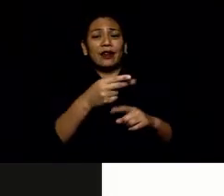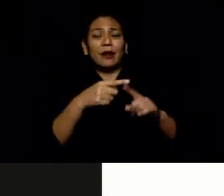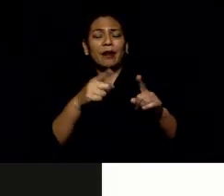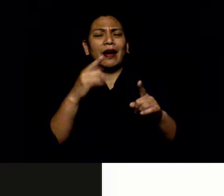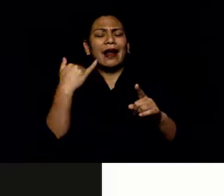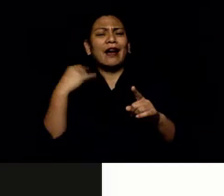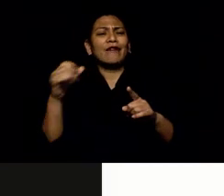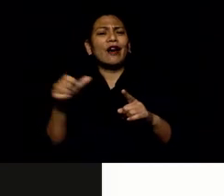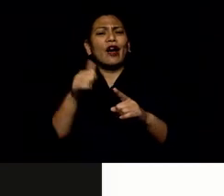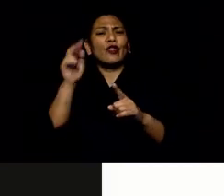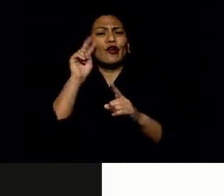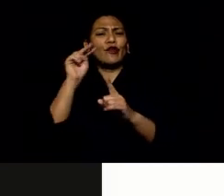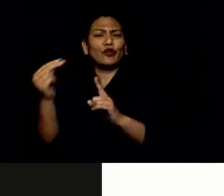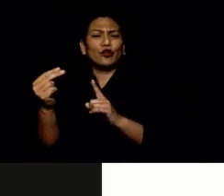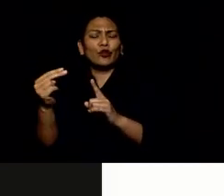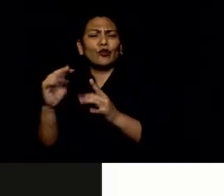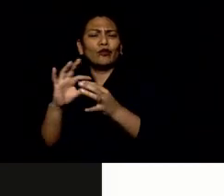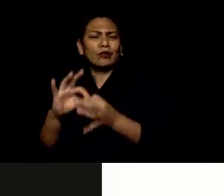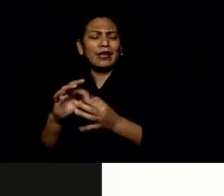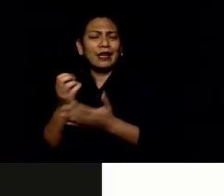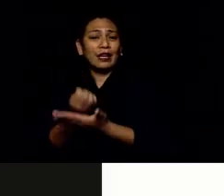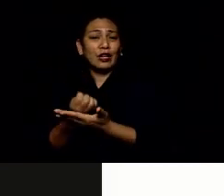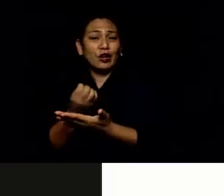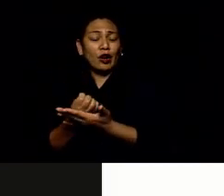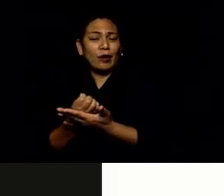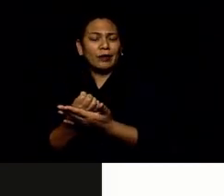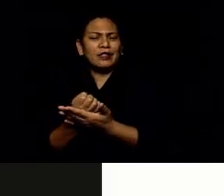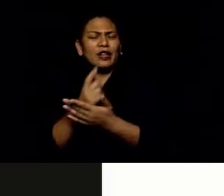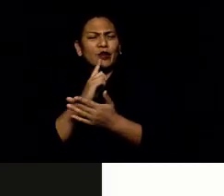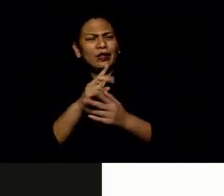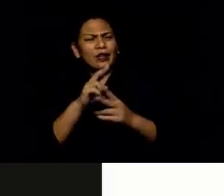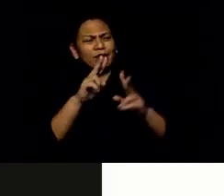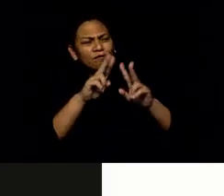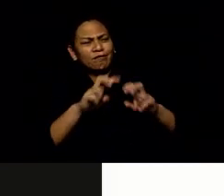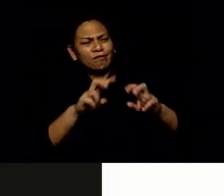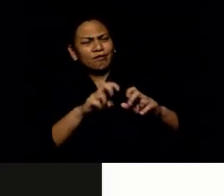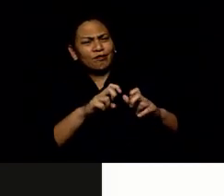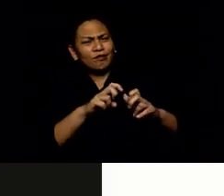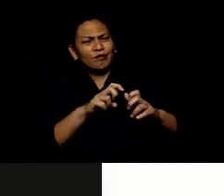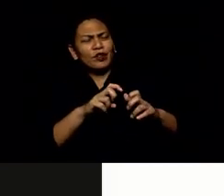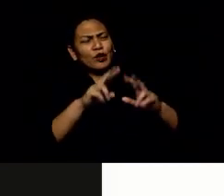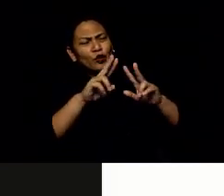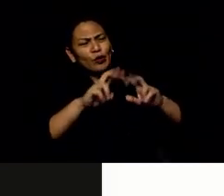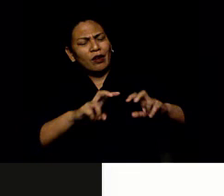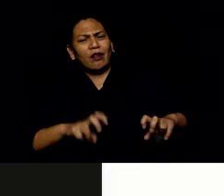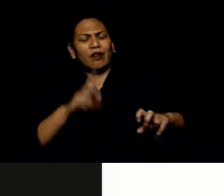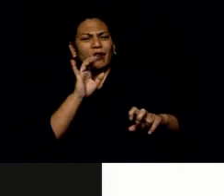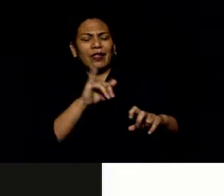that are very critical of that perspective and feel that it is bringing us a great problems.